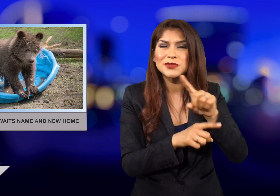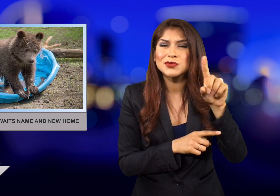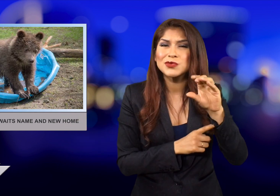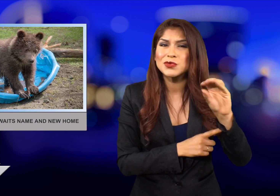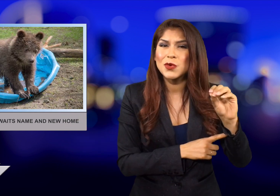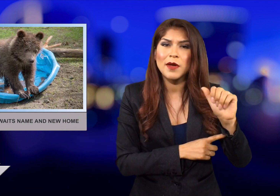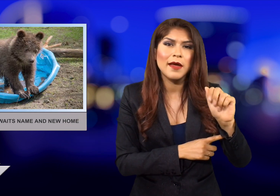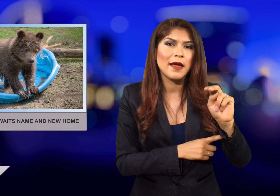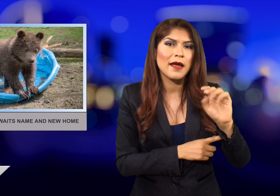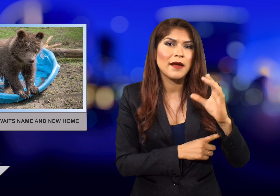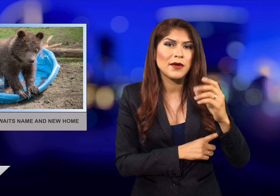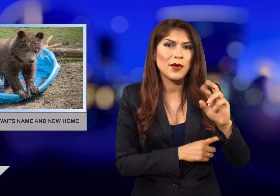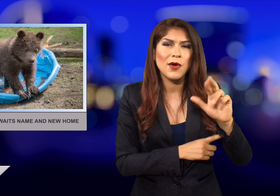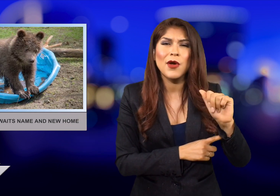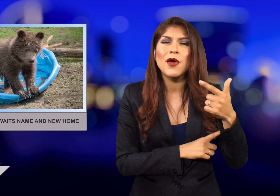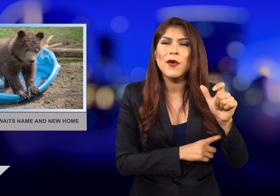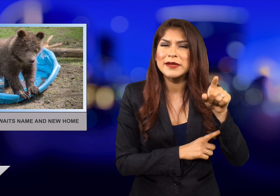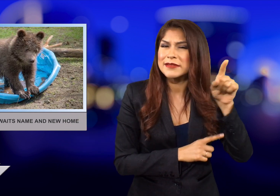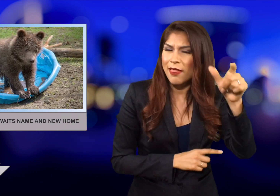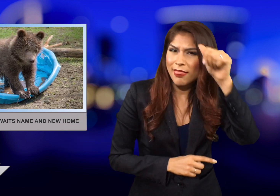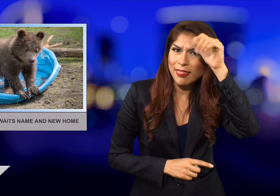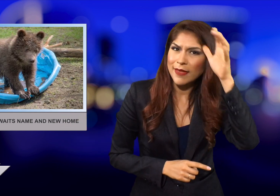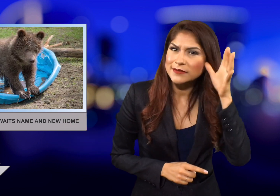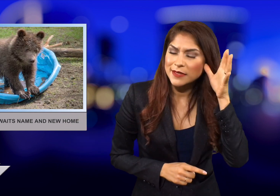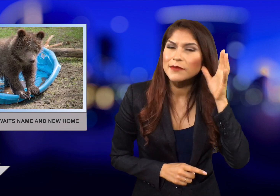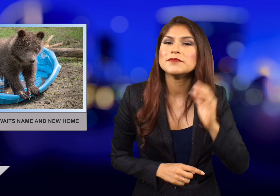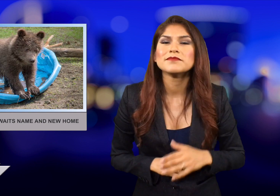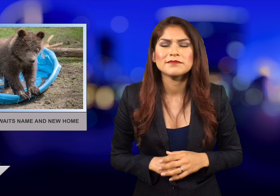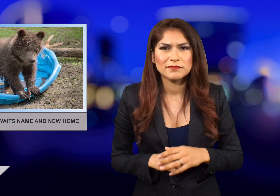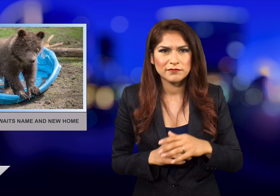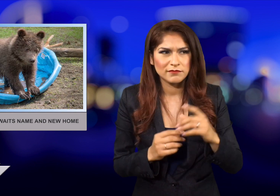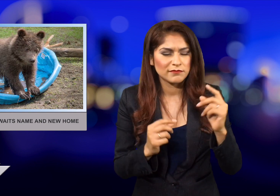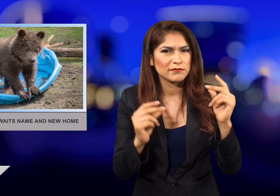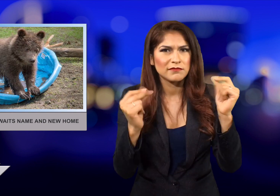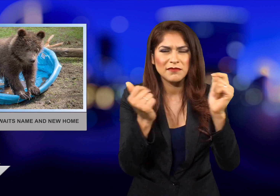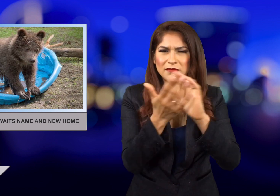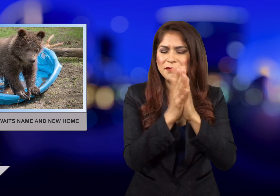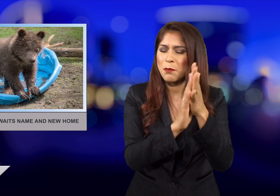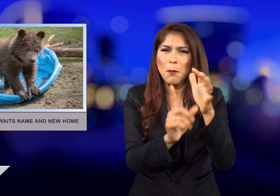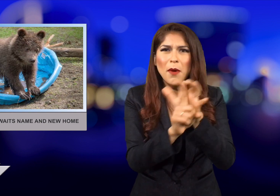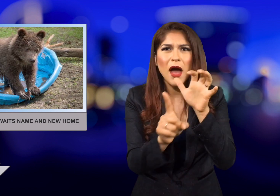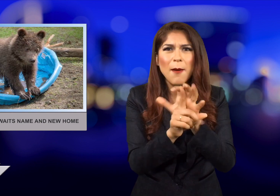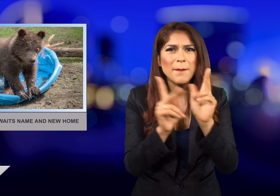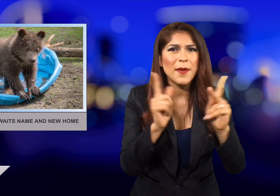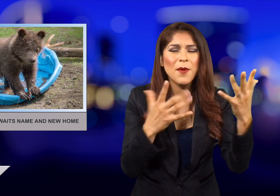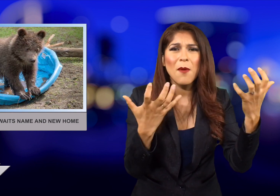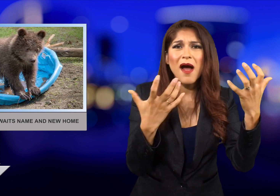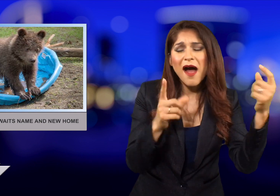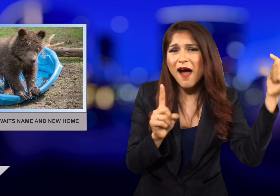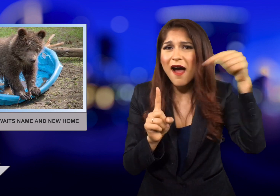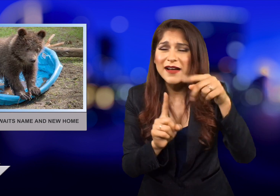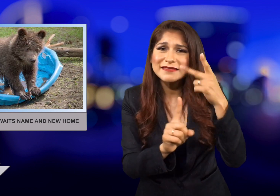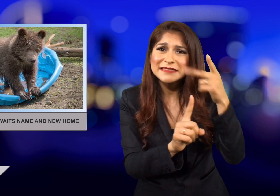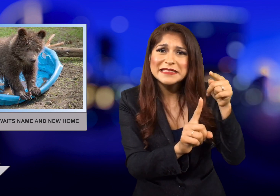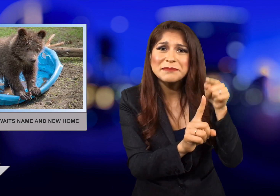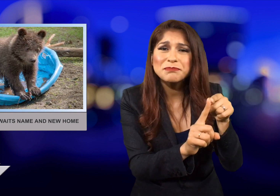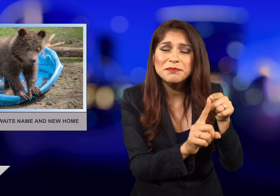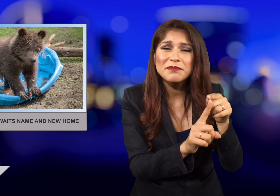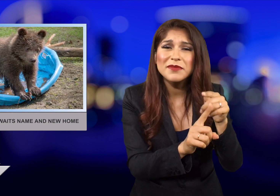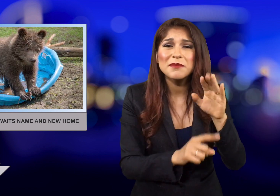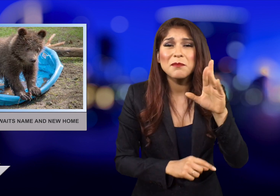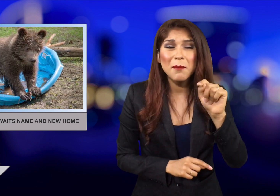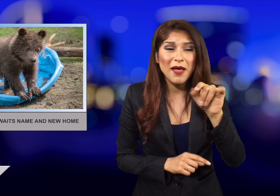Right now the cub is at the zoo in Anchorage, Alaska and has quickly become the star attraction.